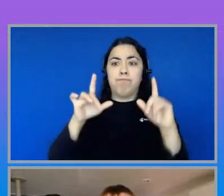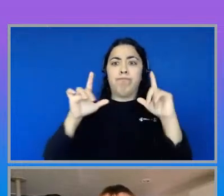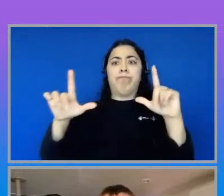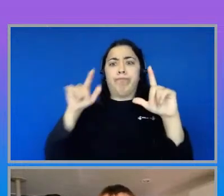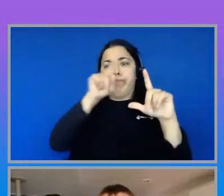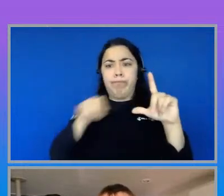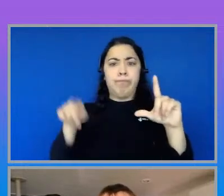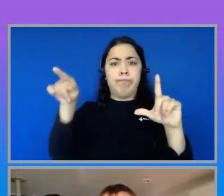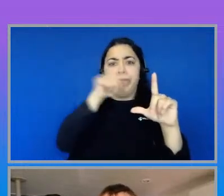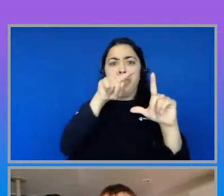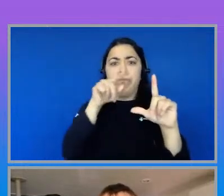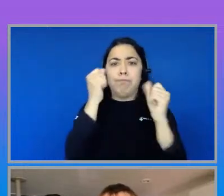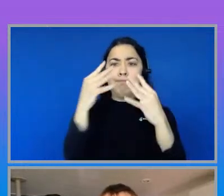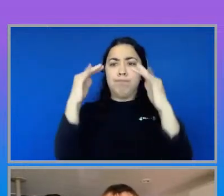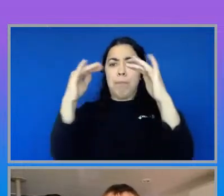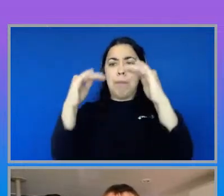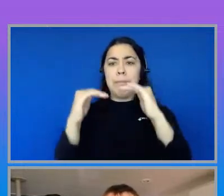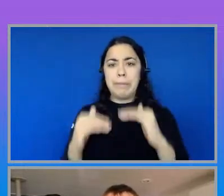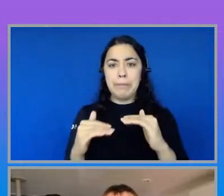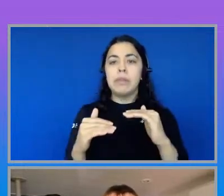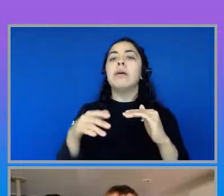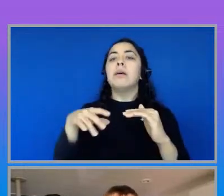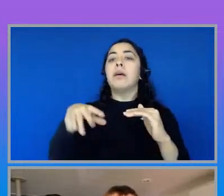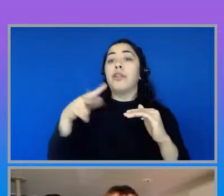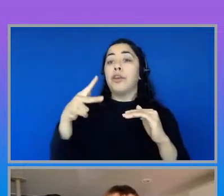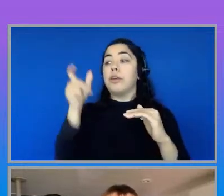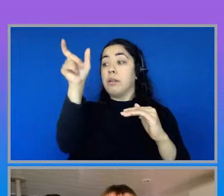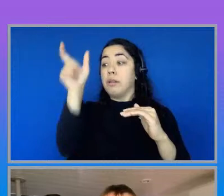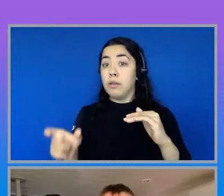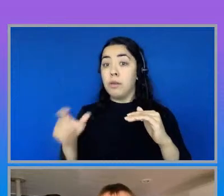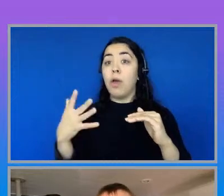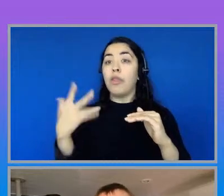big item in it which spans over several rows and columns. And